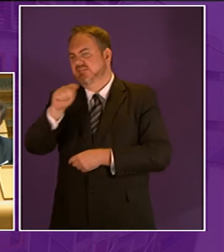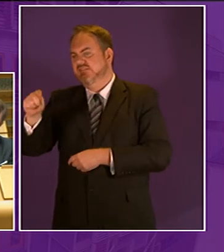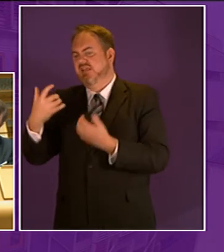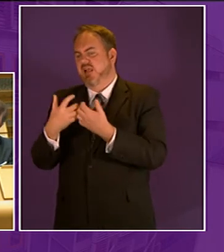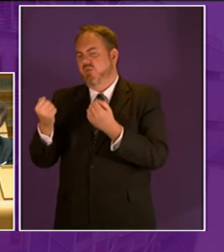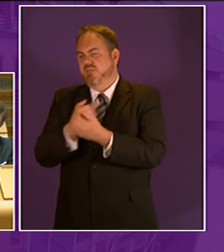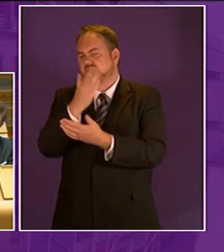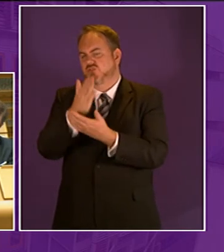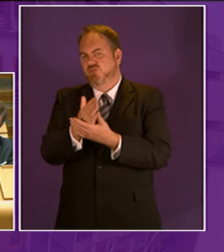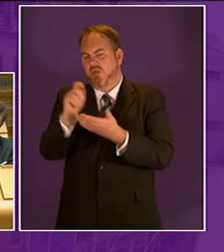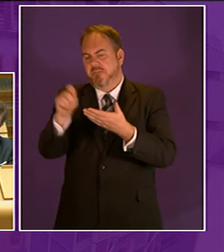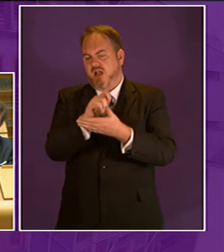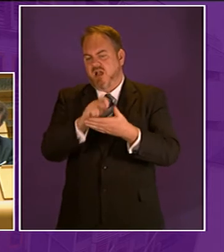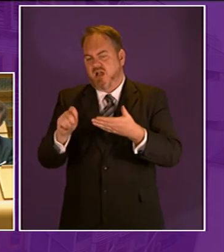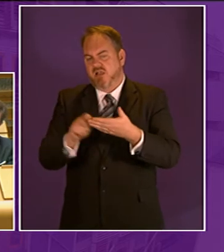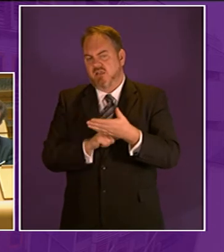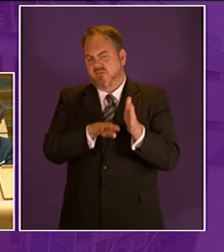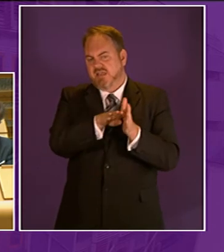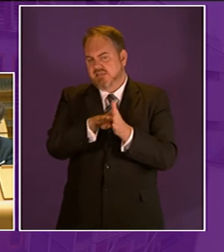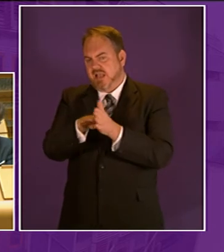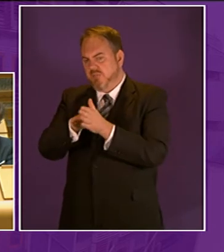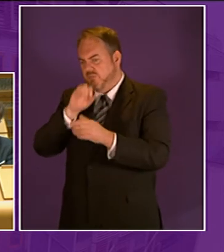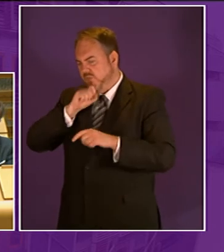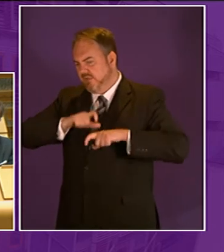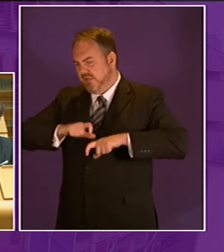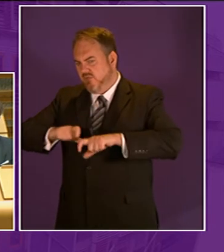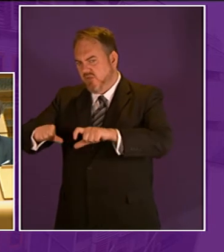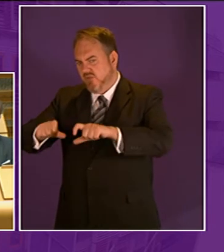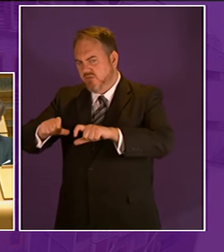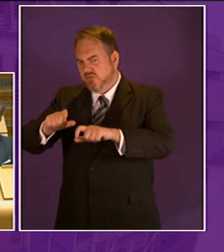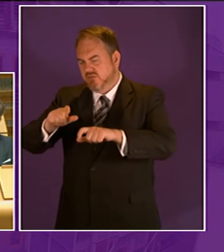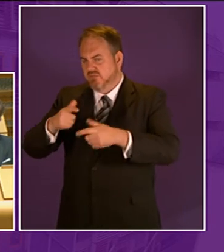exams, consideration is given to the industrial action?